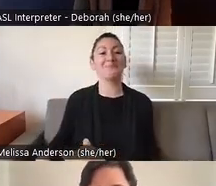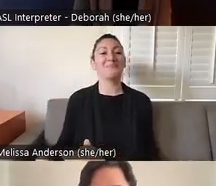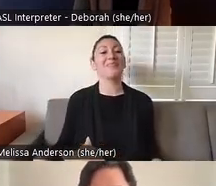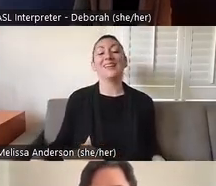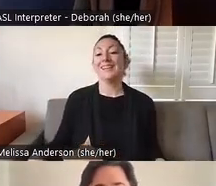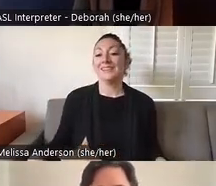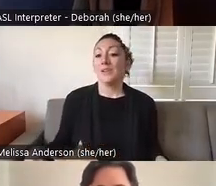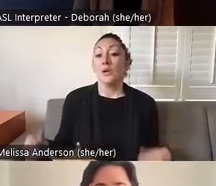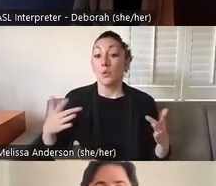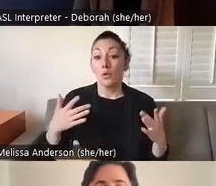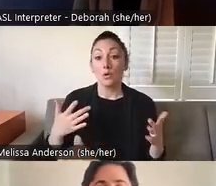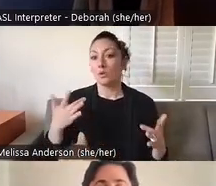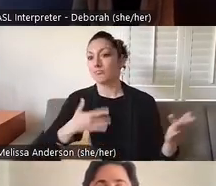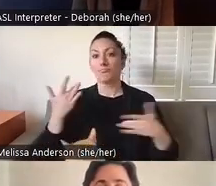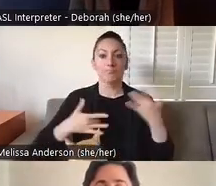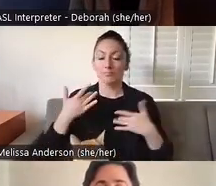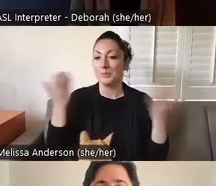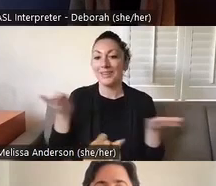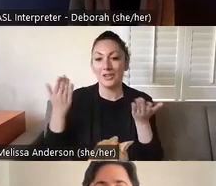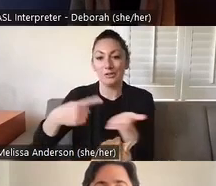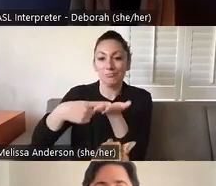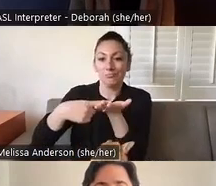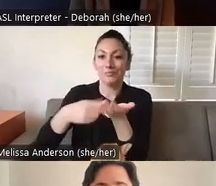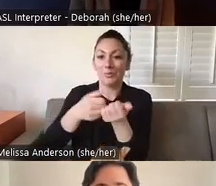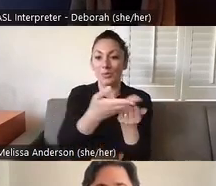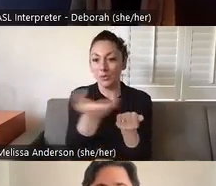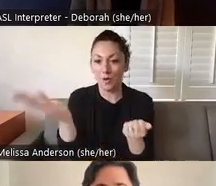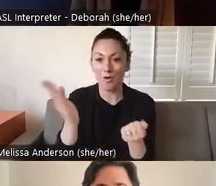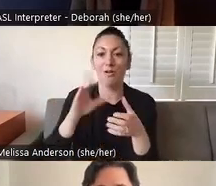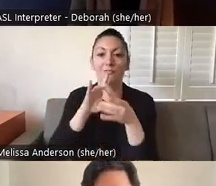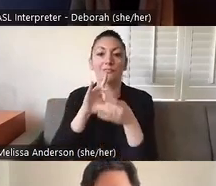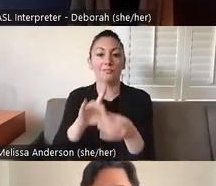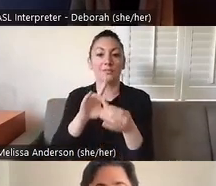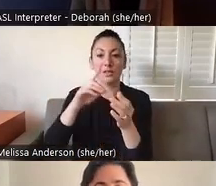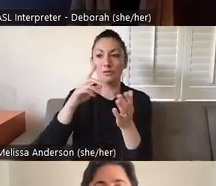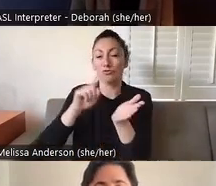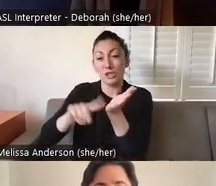appearances throughout the presentation. So we're excited to be here to talk to you